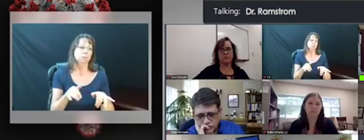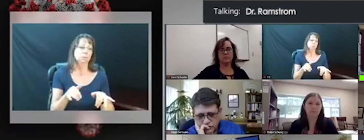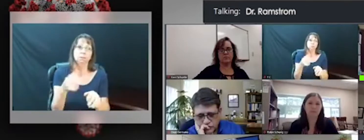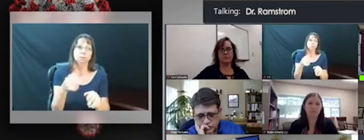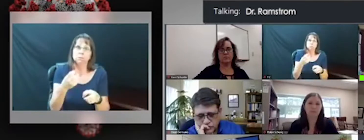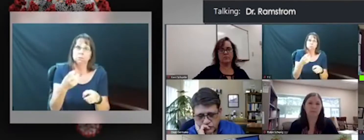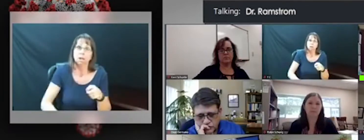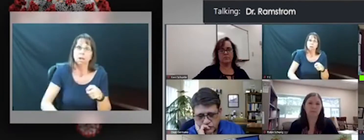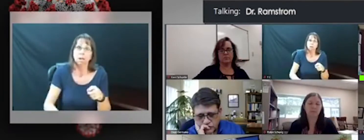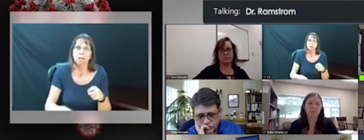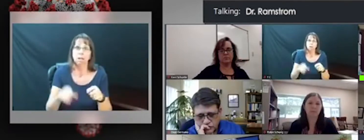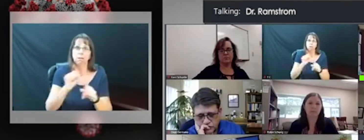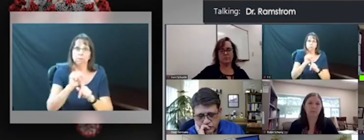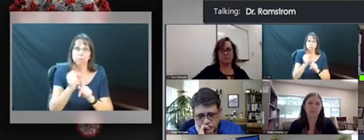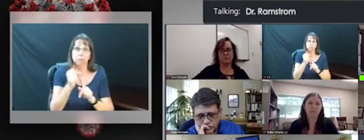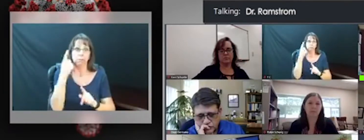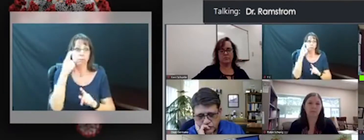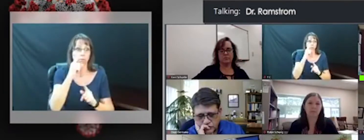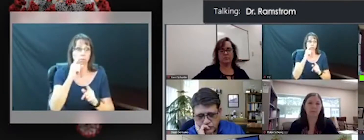they have actually already added an additional person